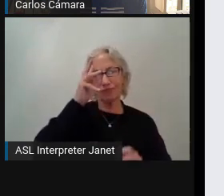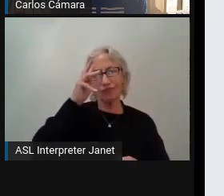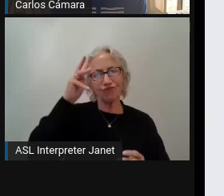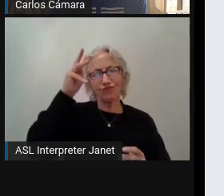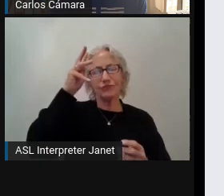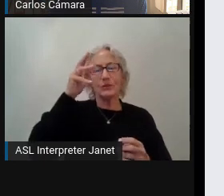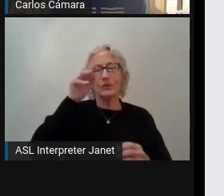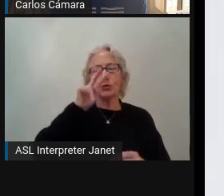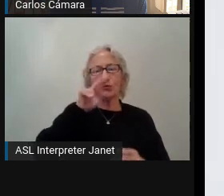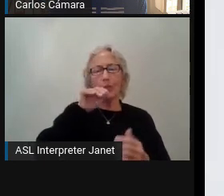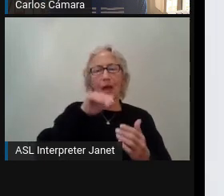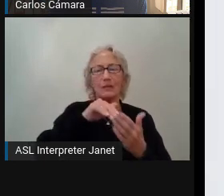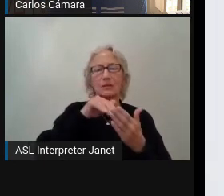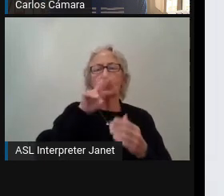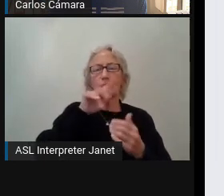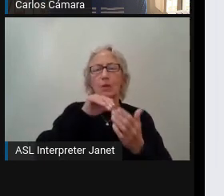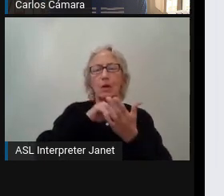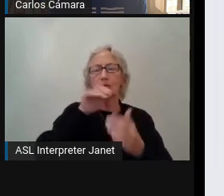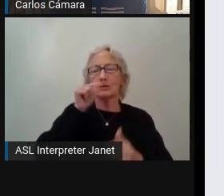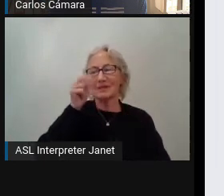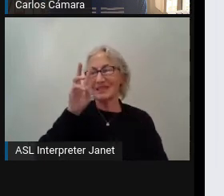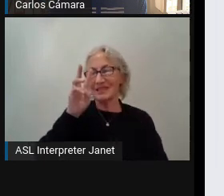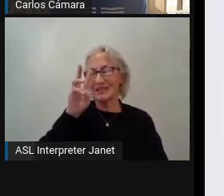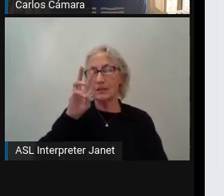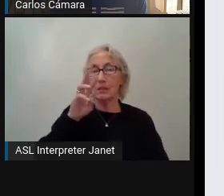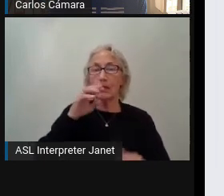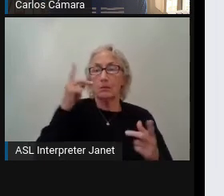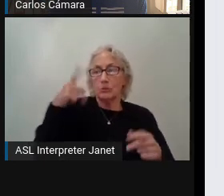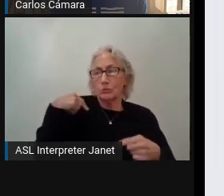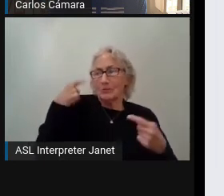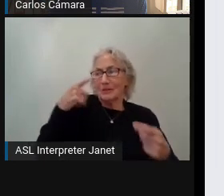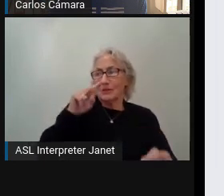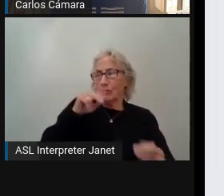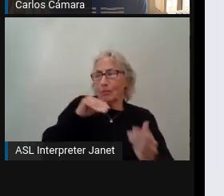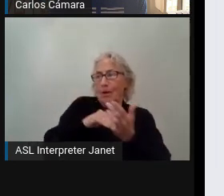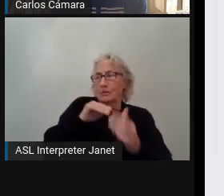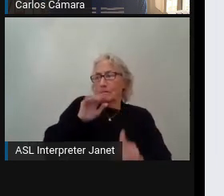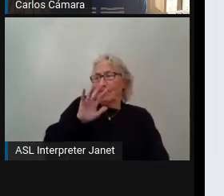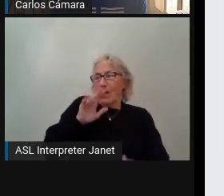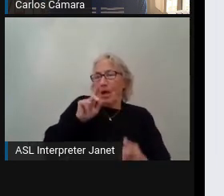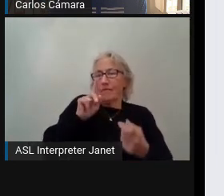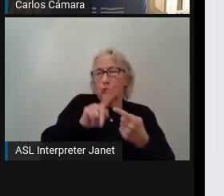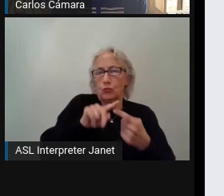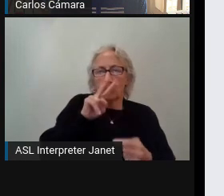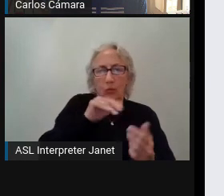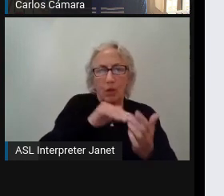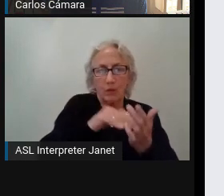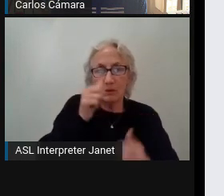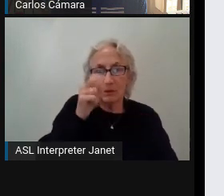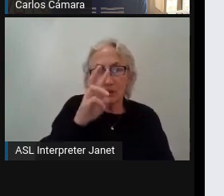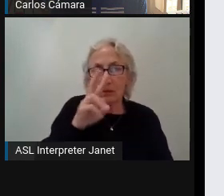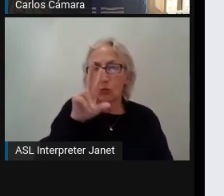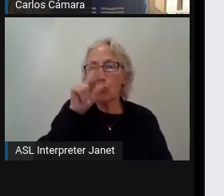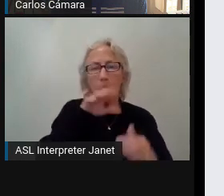Since 2005 to 2016, we did not have any accessibility theme